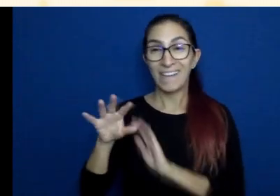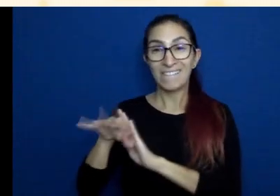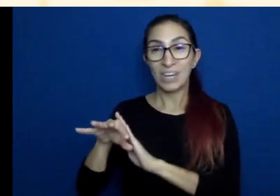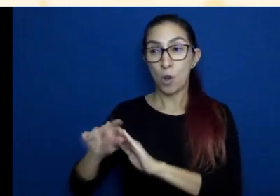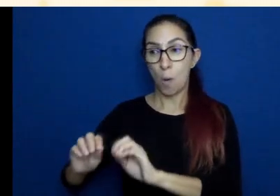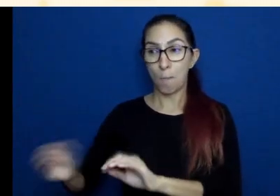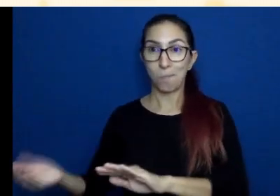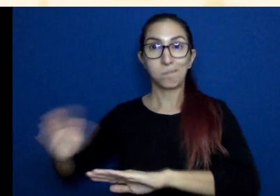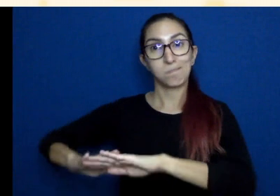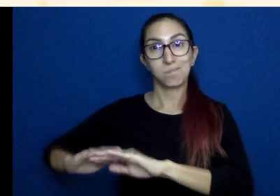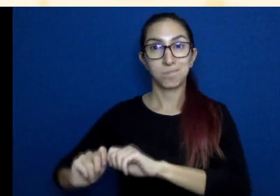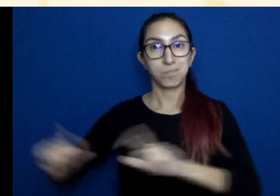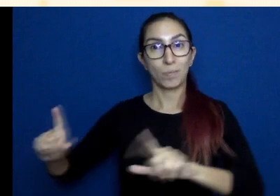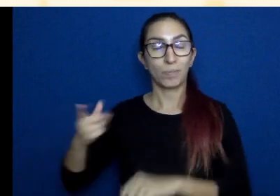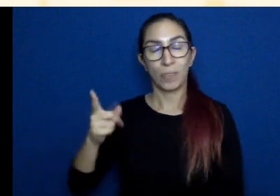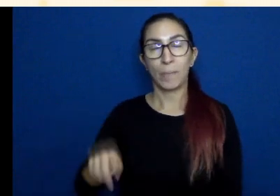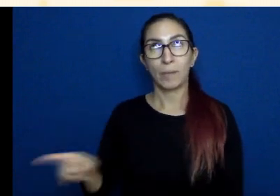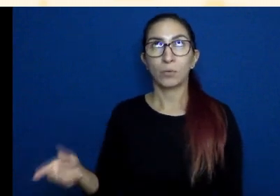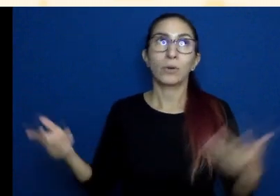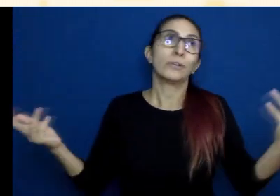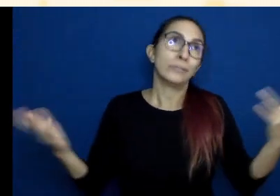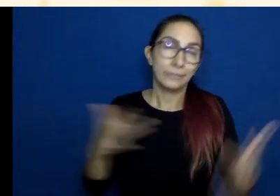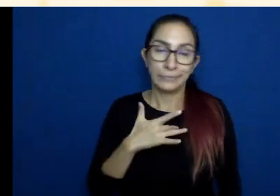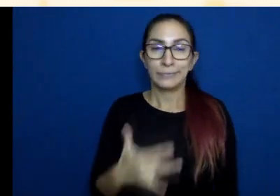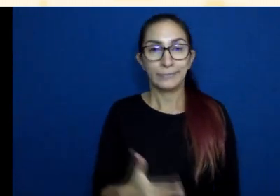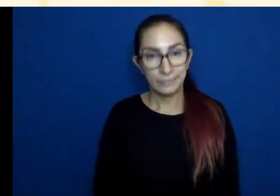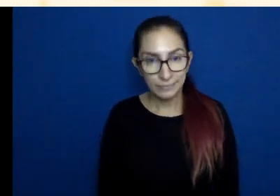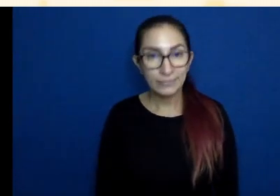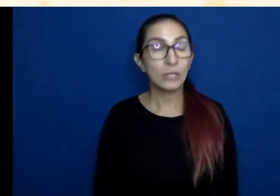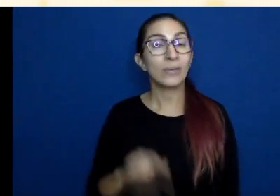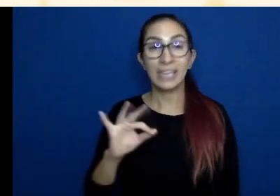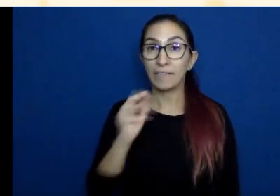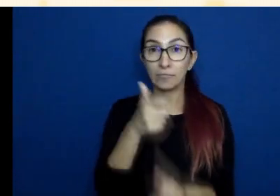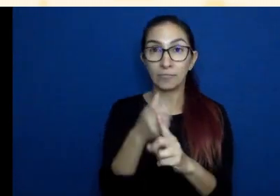You go to a website, and a video pops up in the bottom corner, because why not?